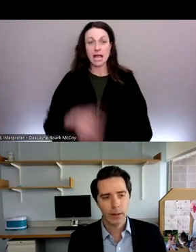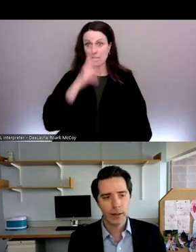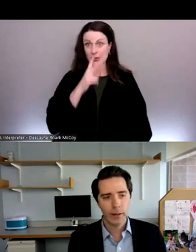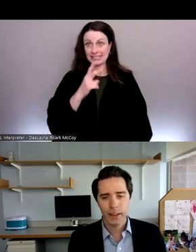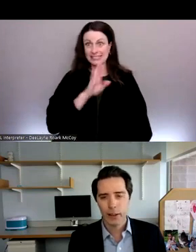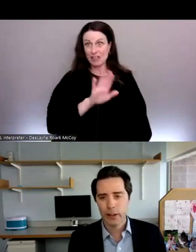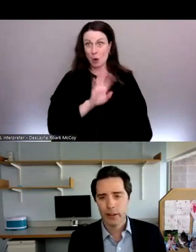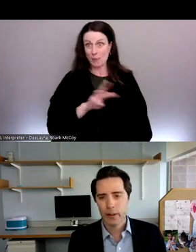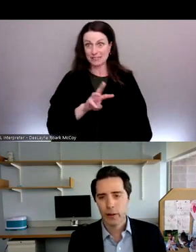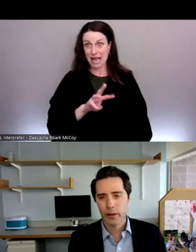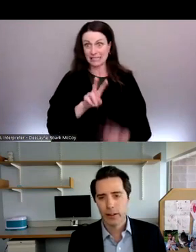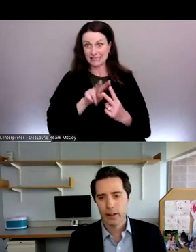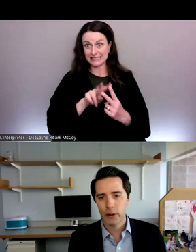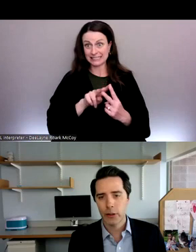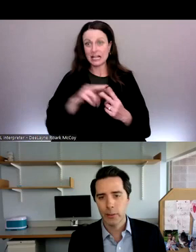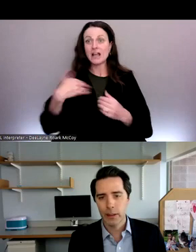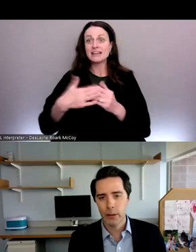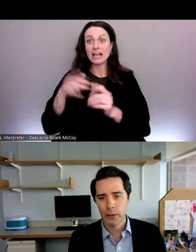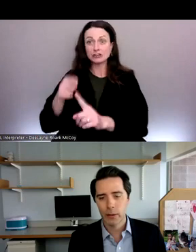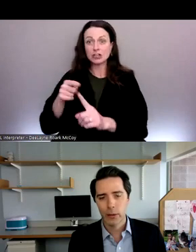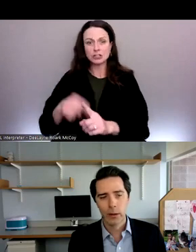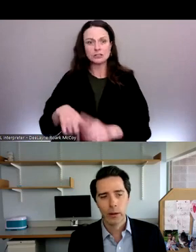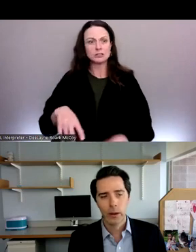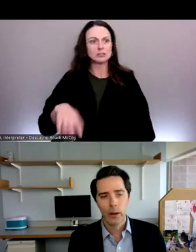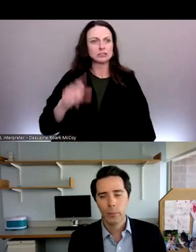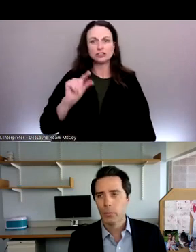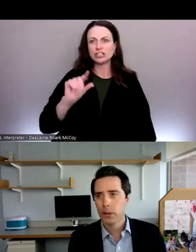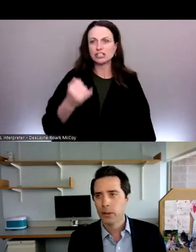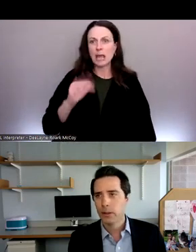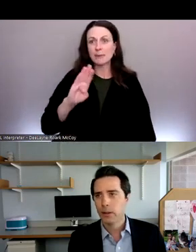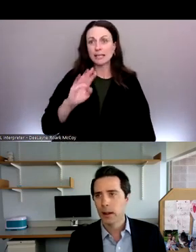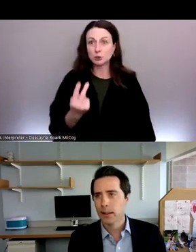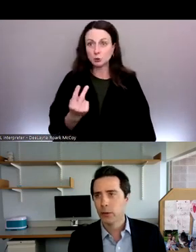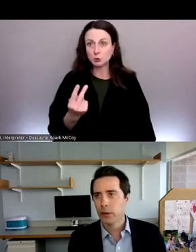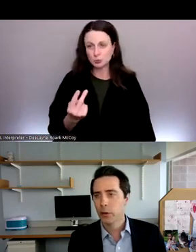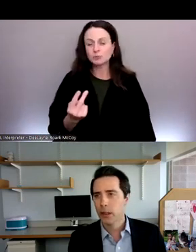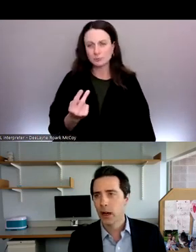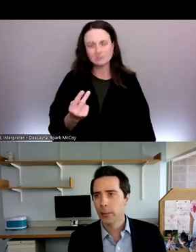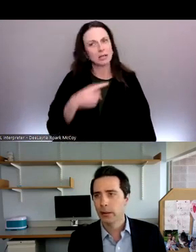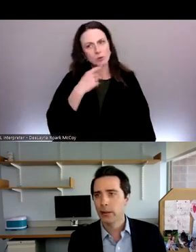their next targets are things like gjb2